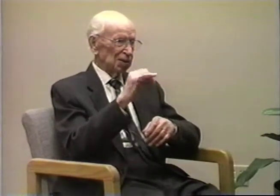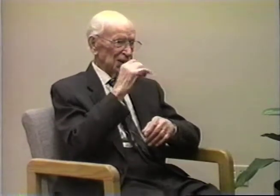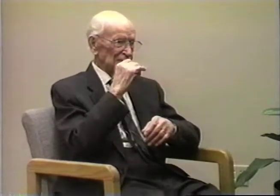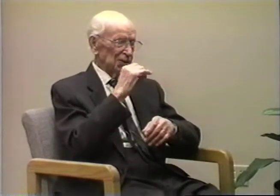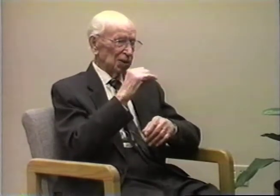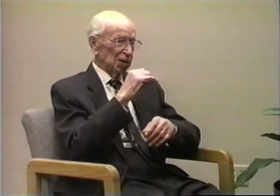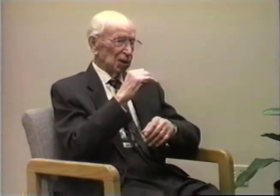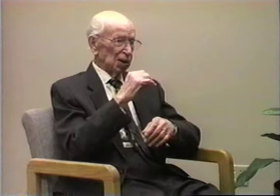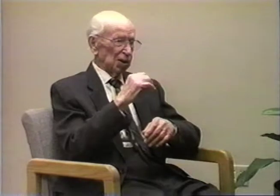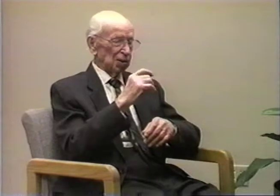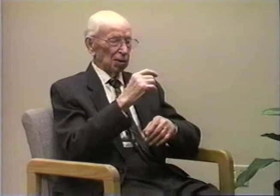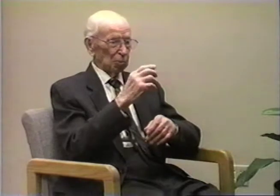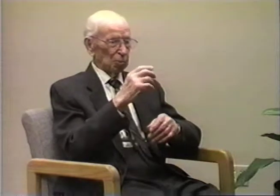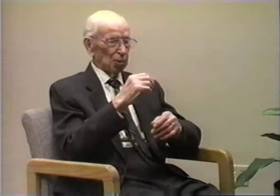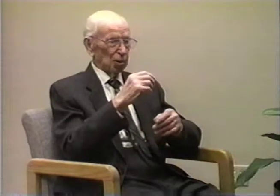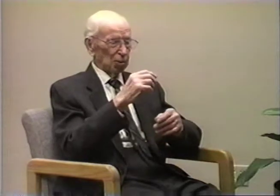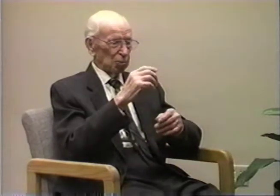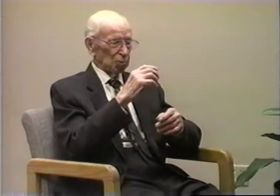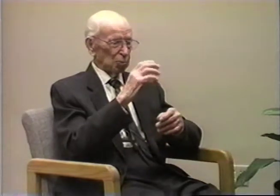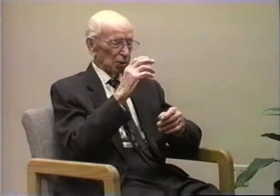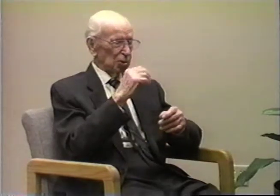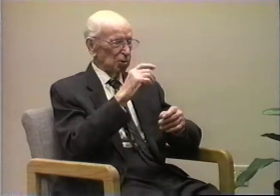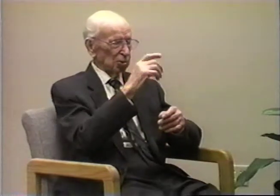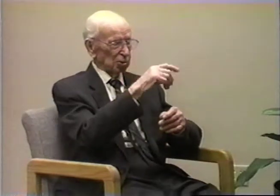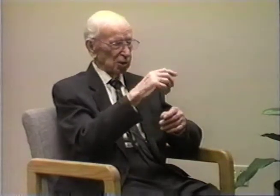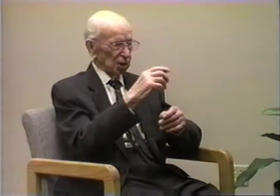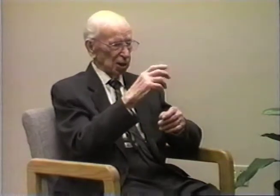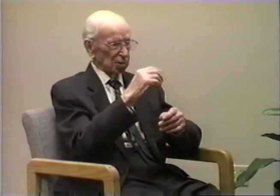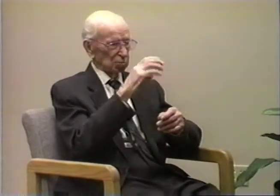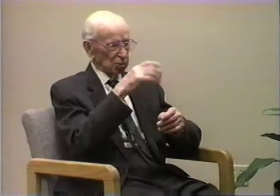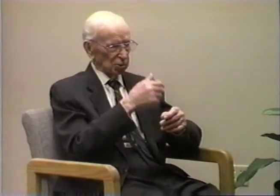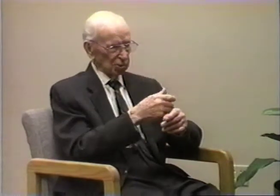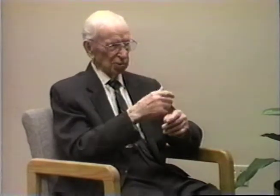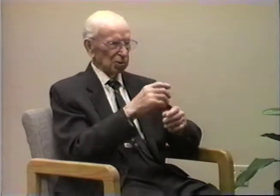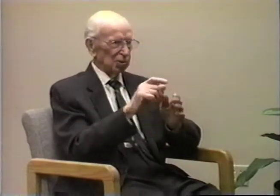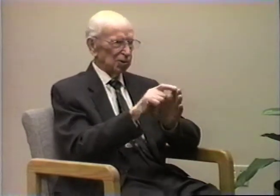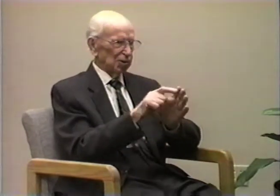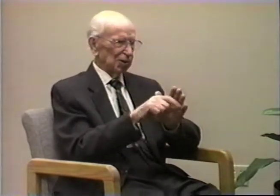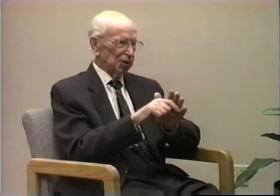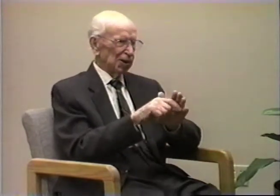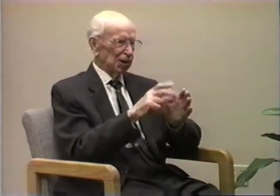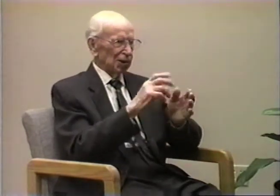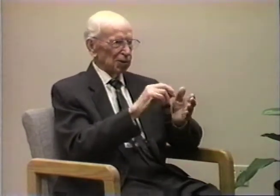Then when they established TDI, I was involved with that.